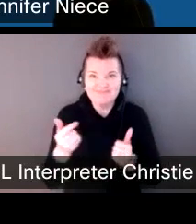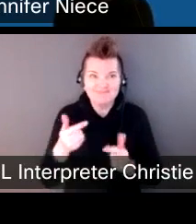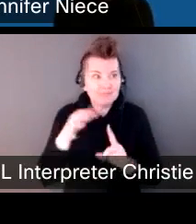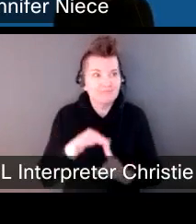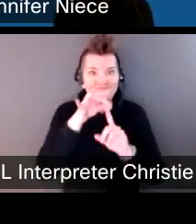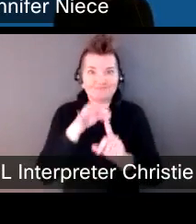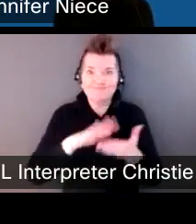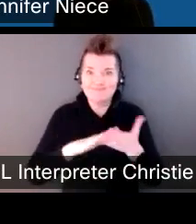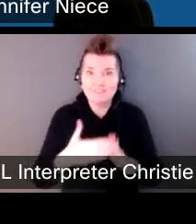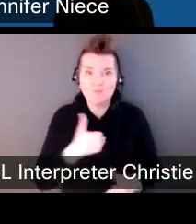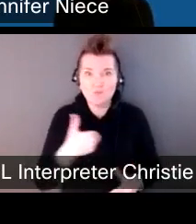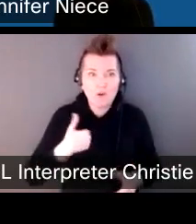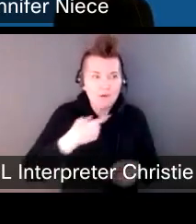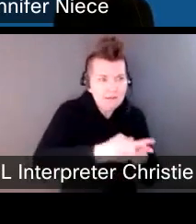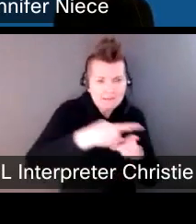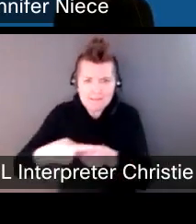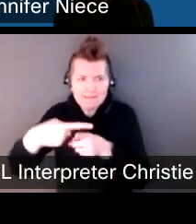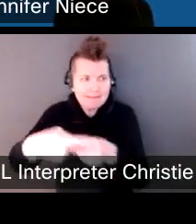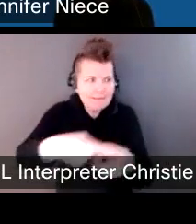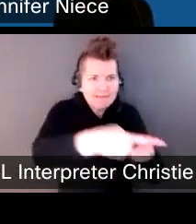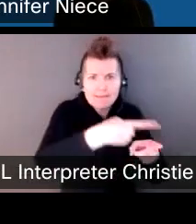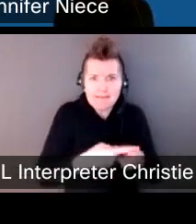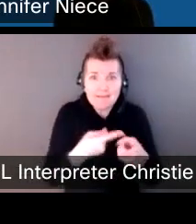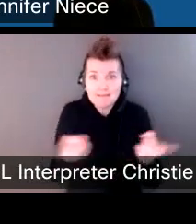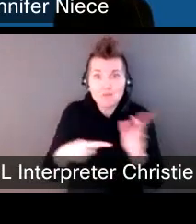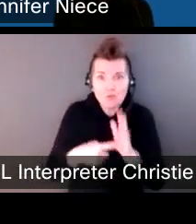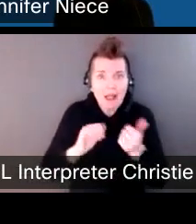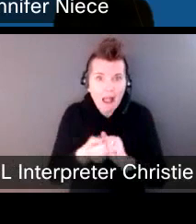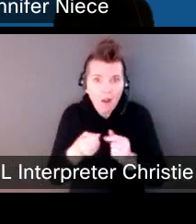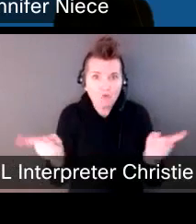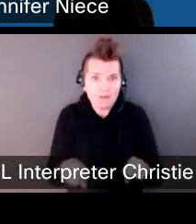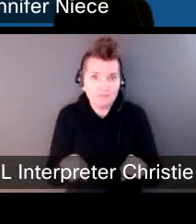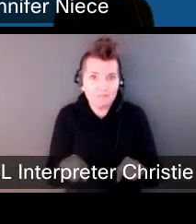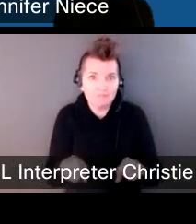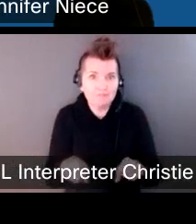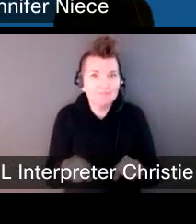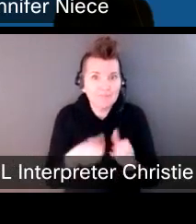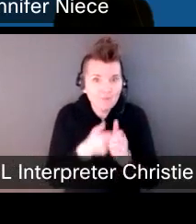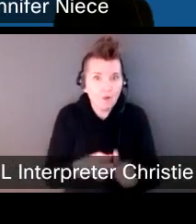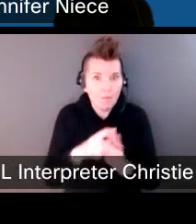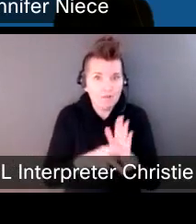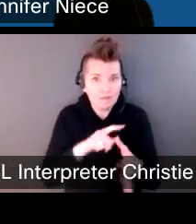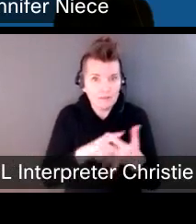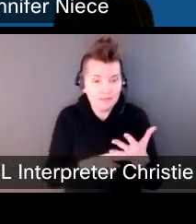And the final piece is the increase of enforcement for construction work zones and the compliance